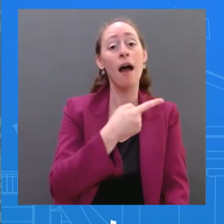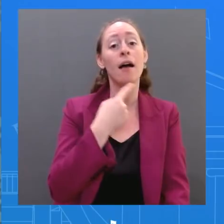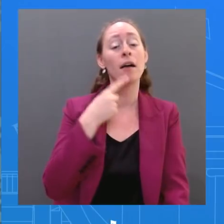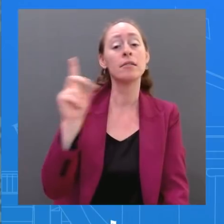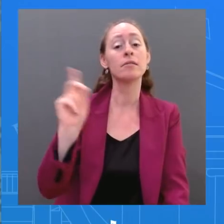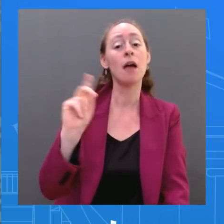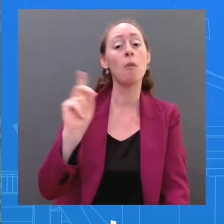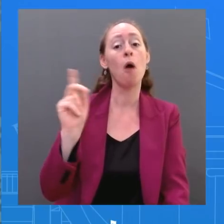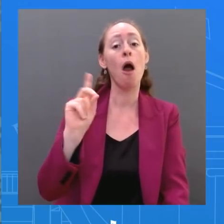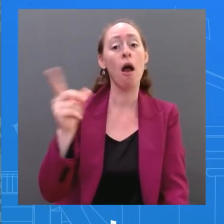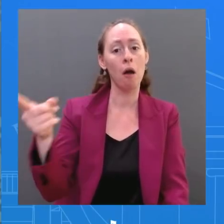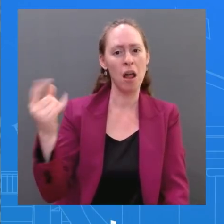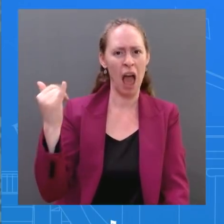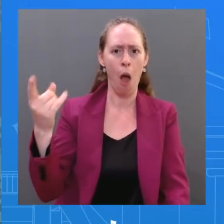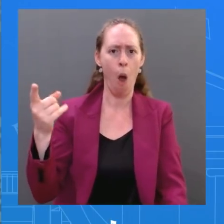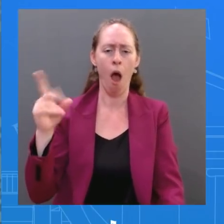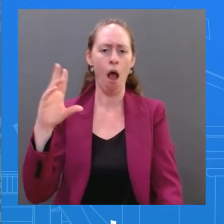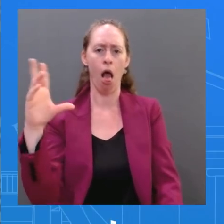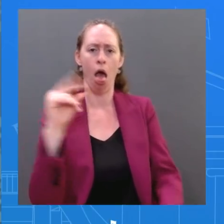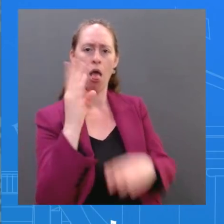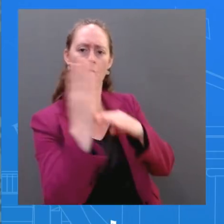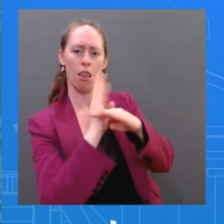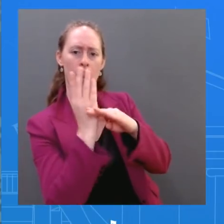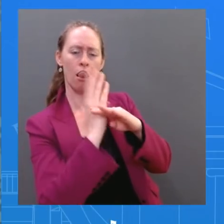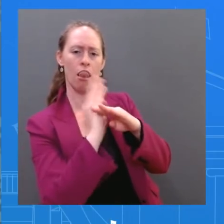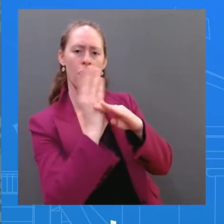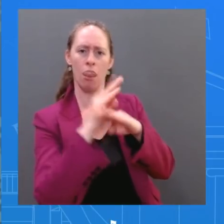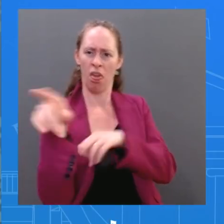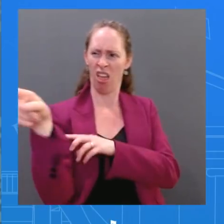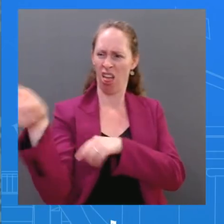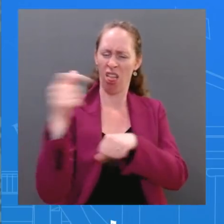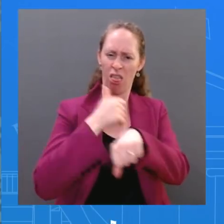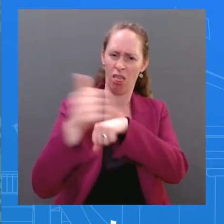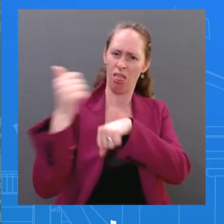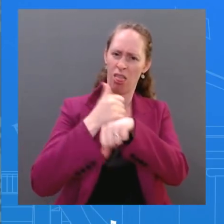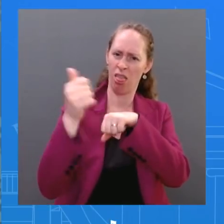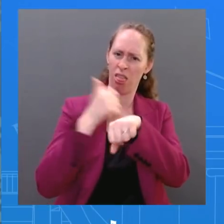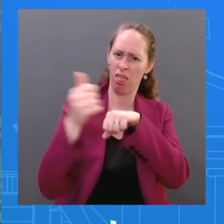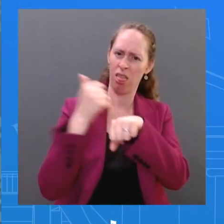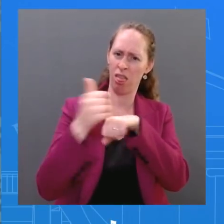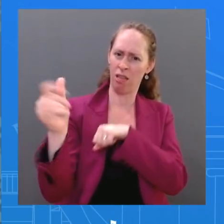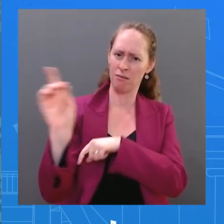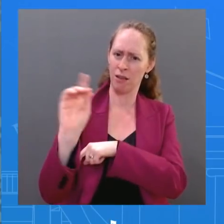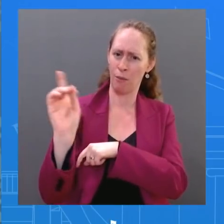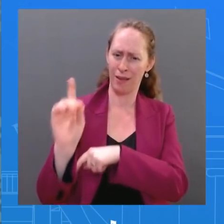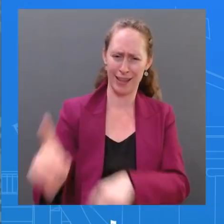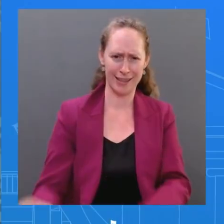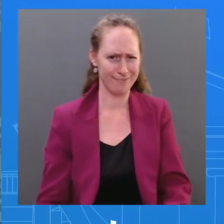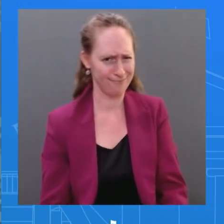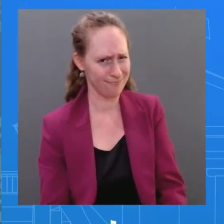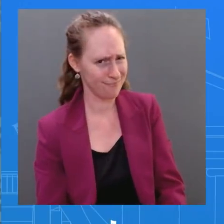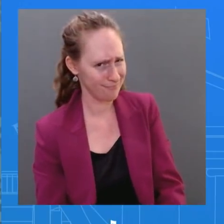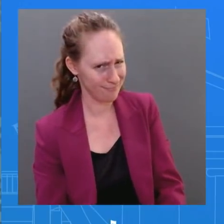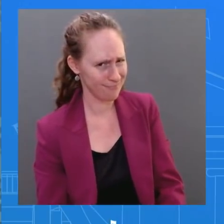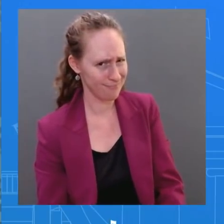I want to be clear here, though: Negotians [sic] have been -- negotians [sic] have been productive, and in recent weeks, negotiators made progress